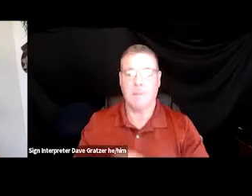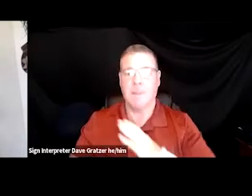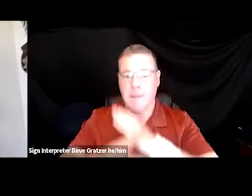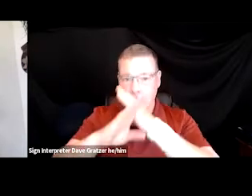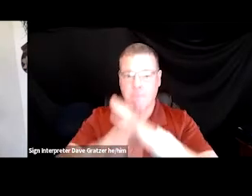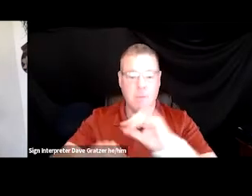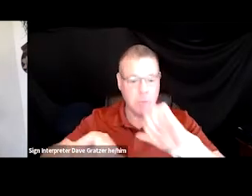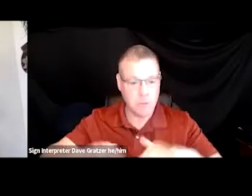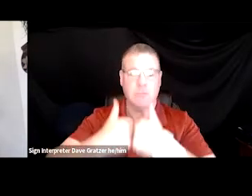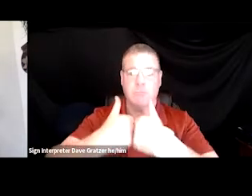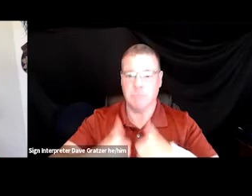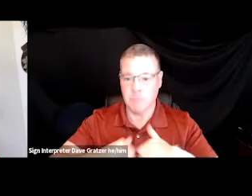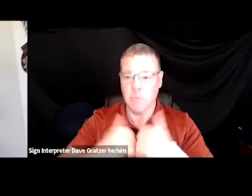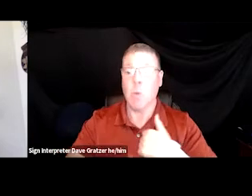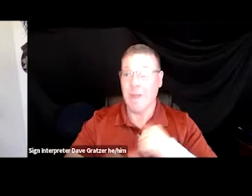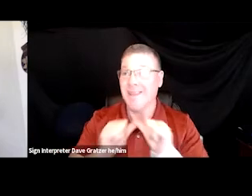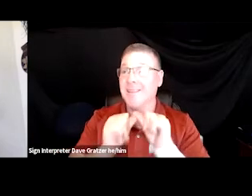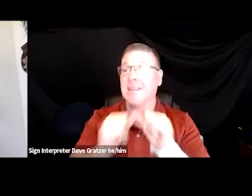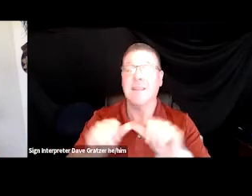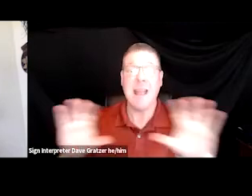that we've been actively working on all of these.